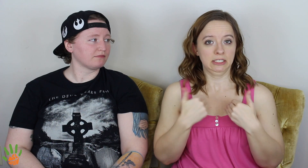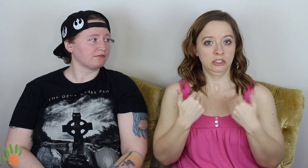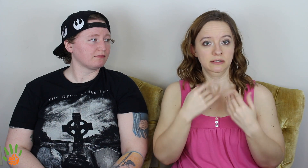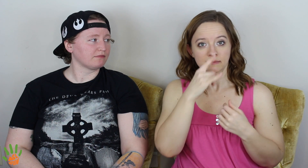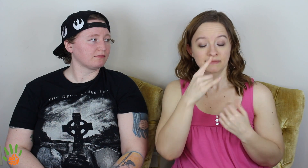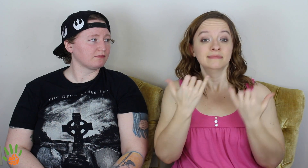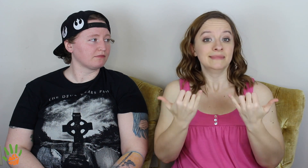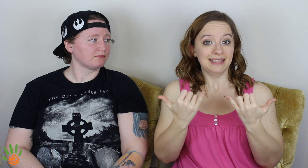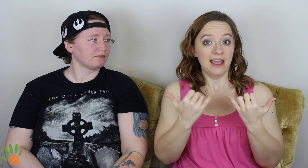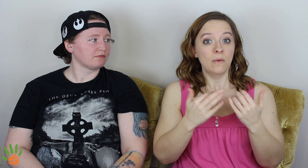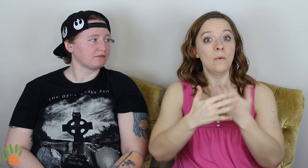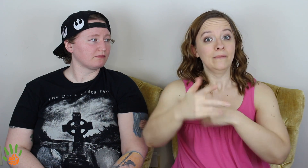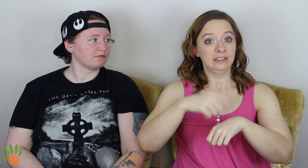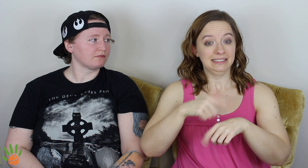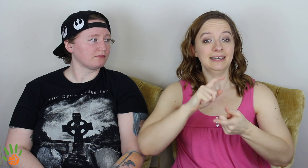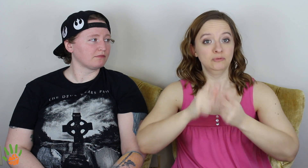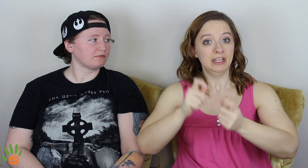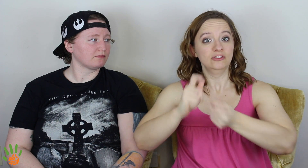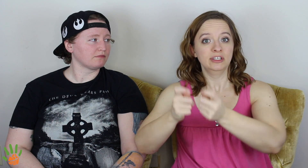In the past it was for younger people, and then over time